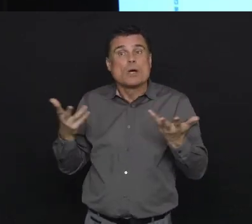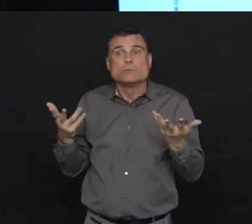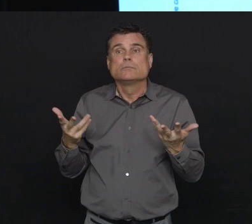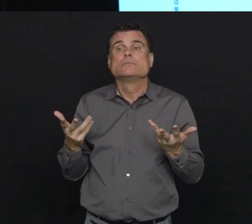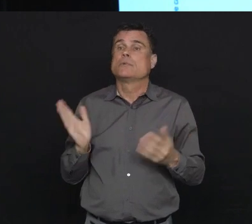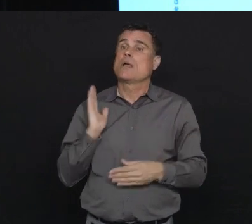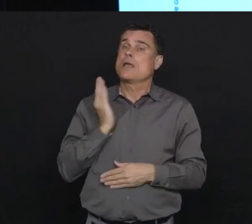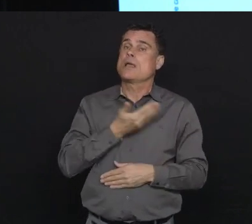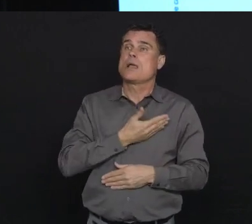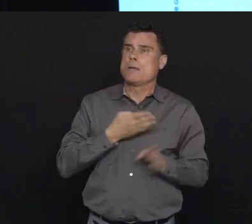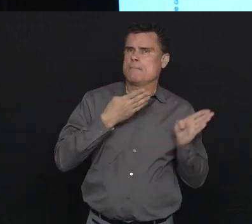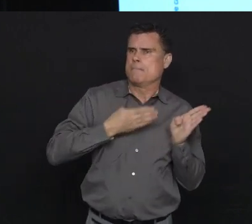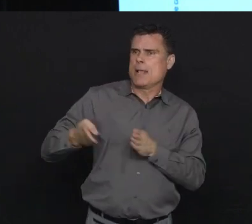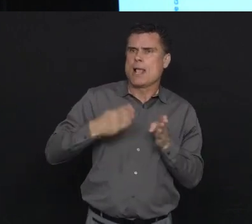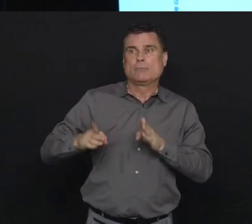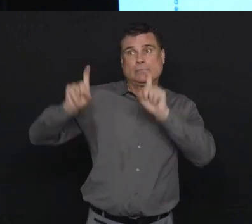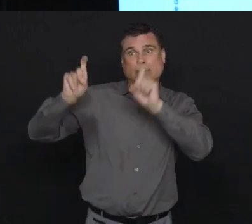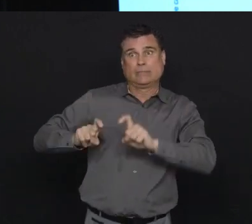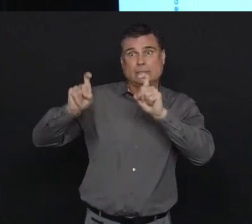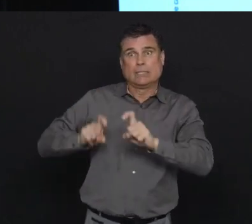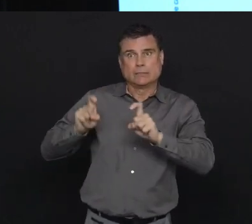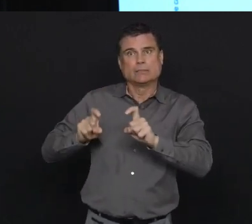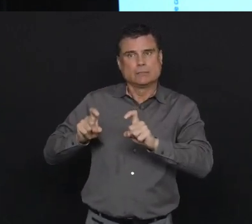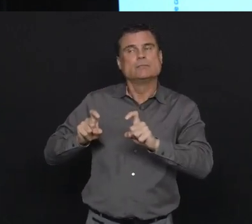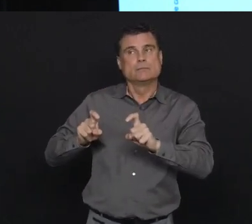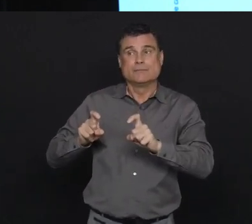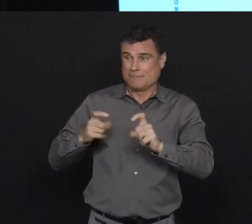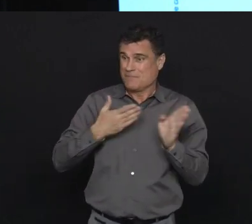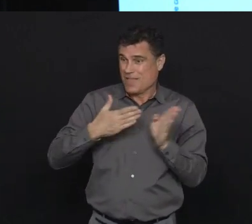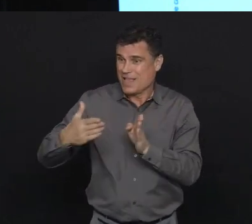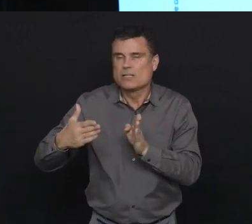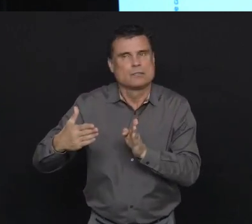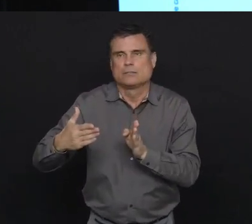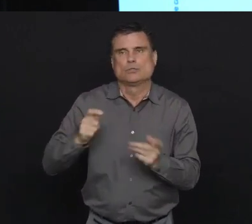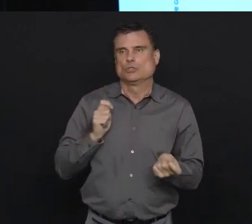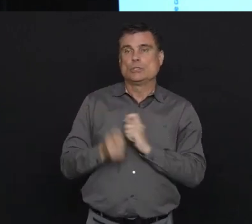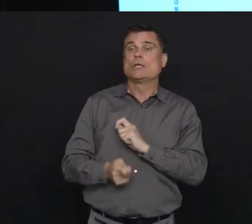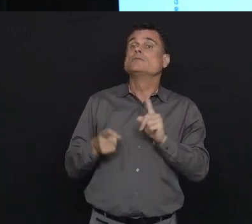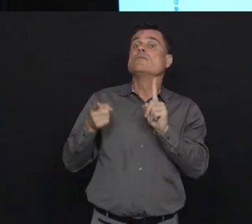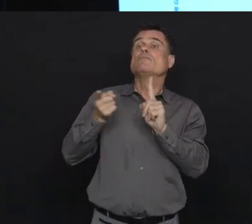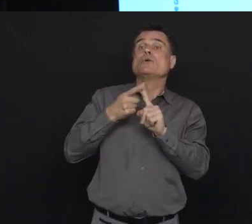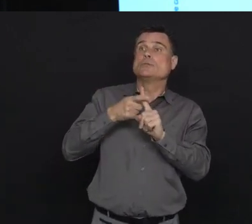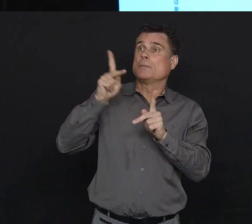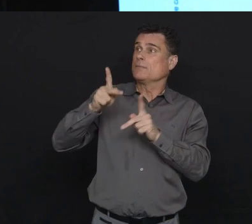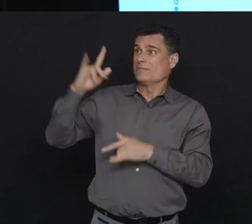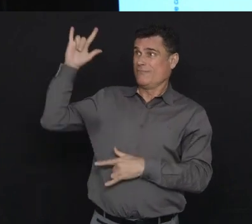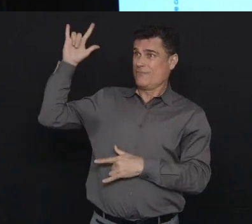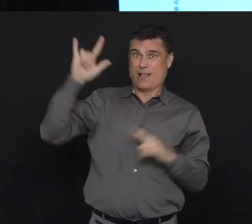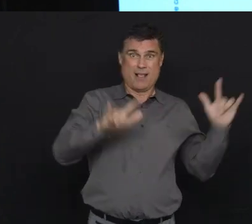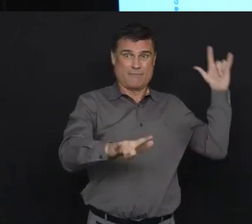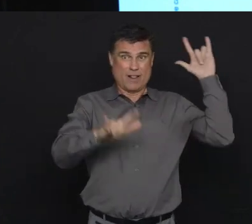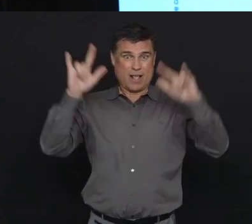testing strategy has changed over the last few weeks. Initially, we were very focused on testing people who had come in from other